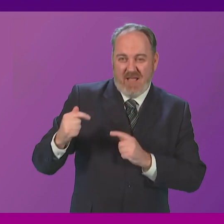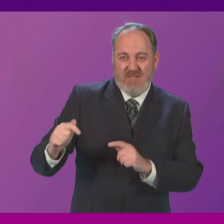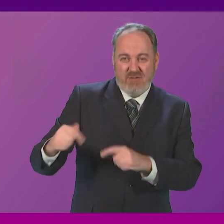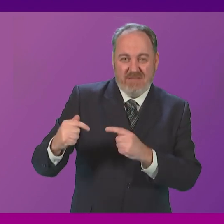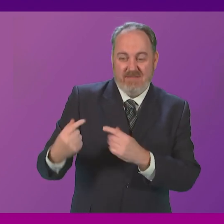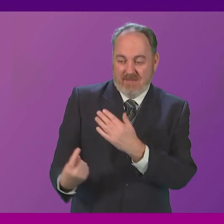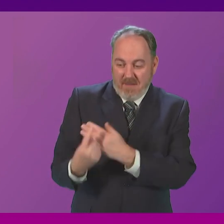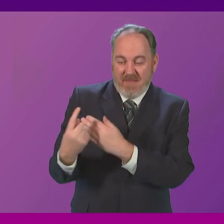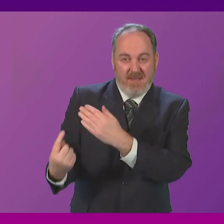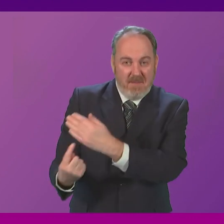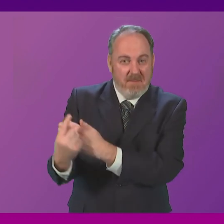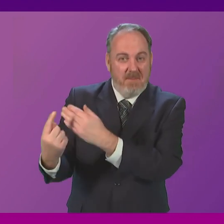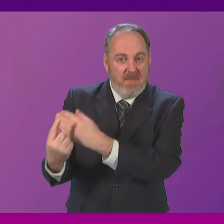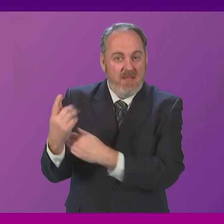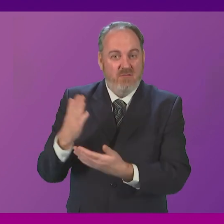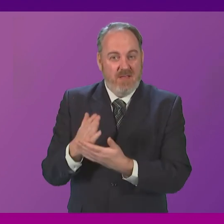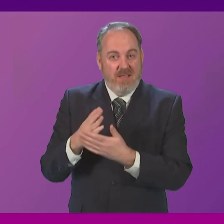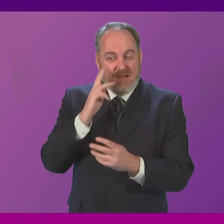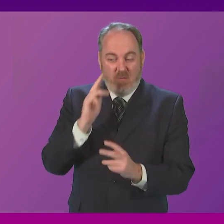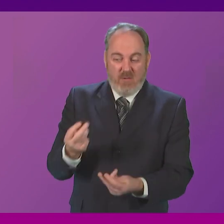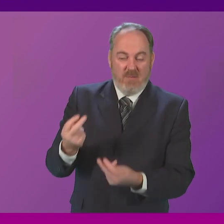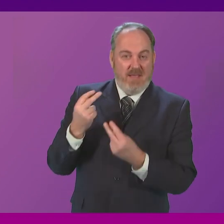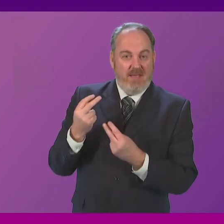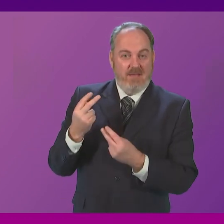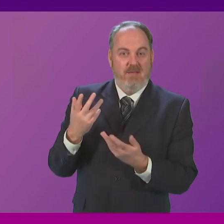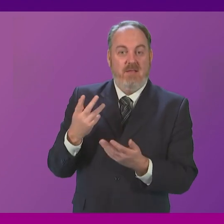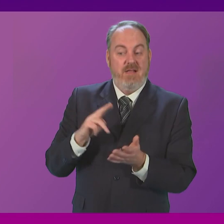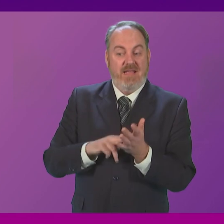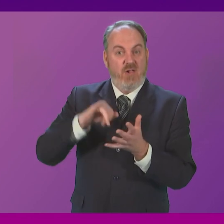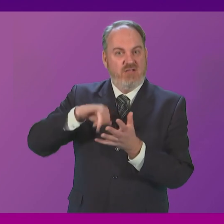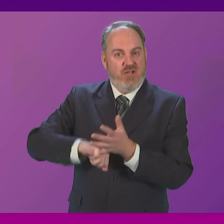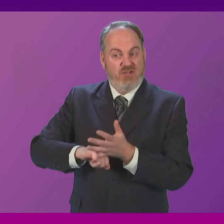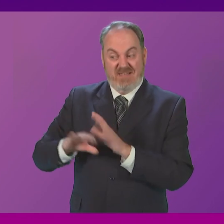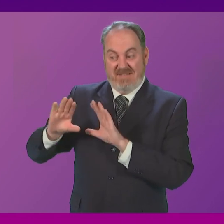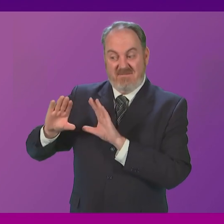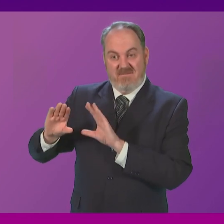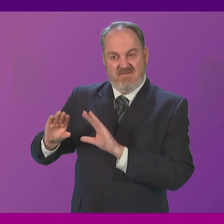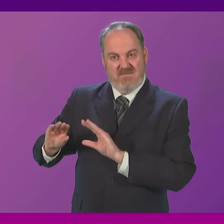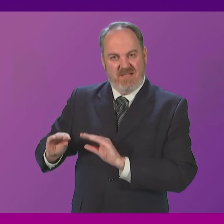Now, at the end of the Sturgeon era and after a fractious SNP leadership election, it is